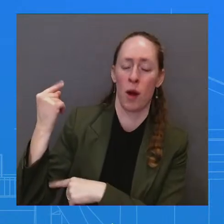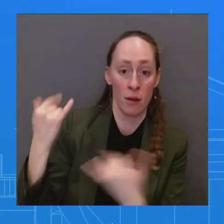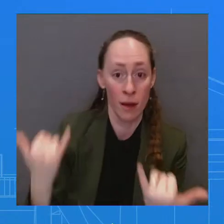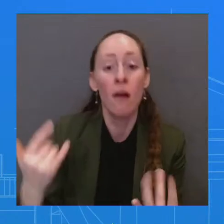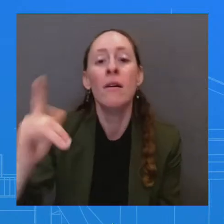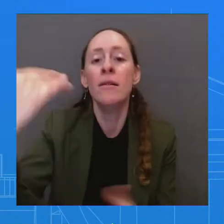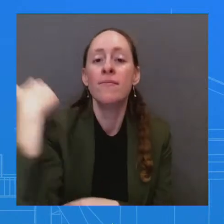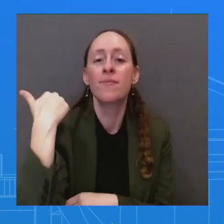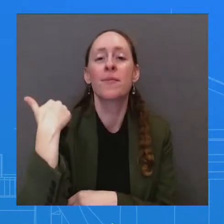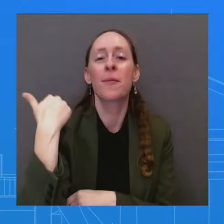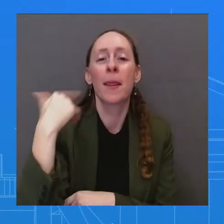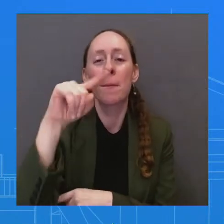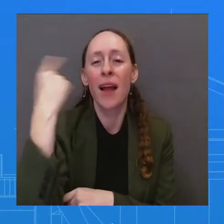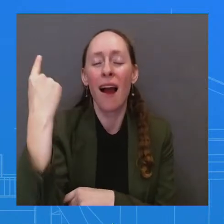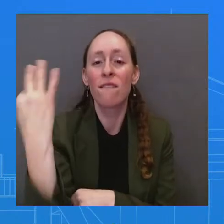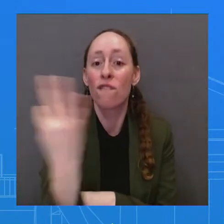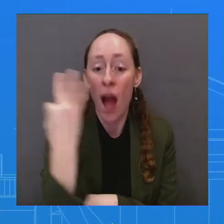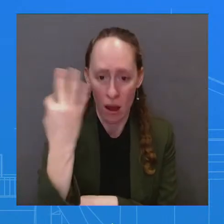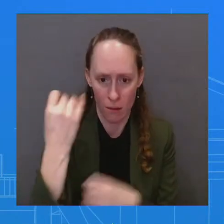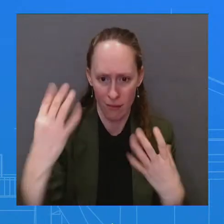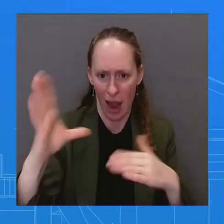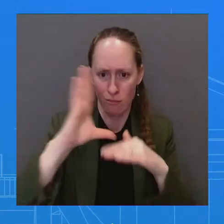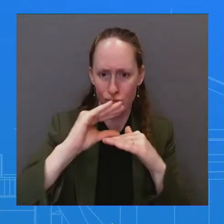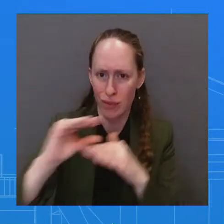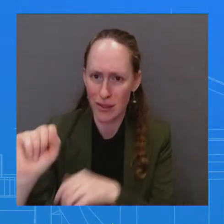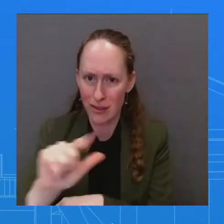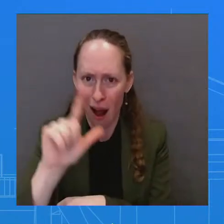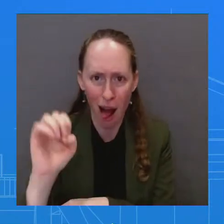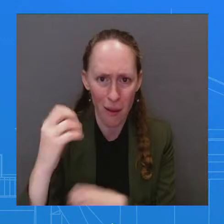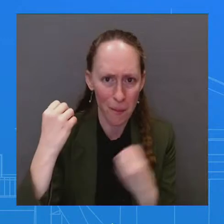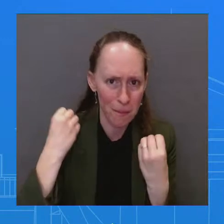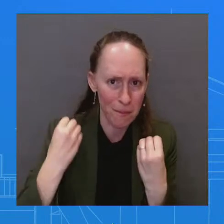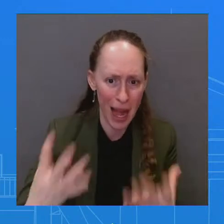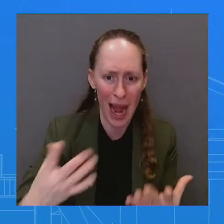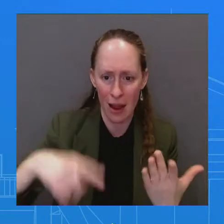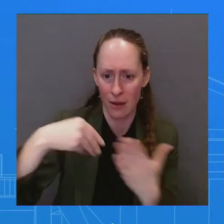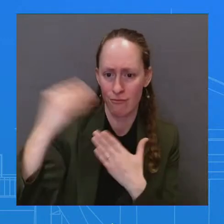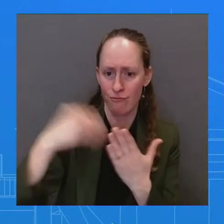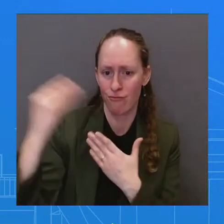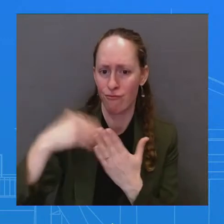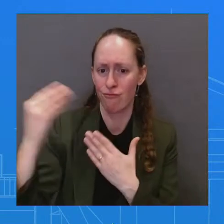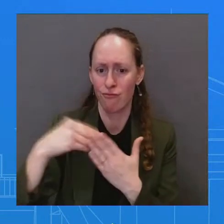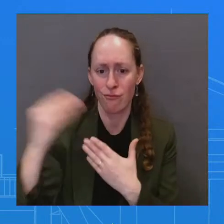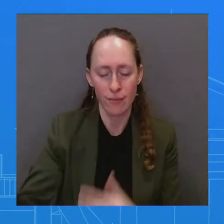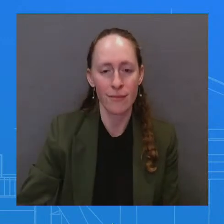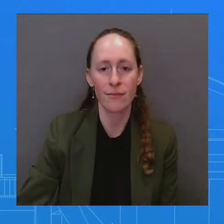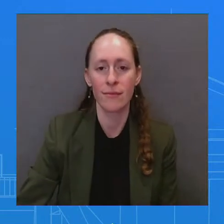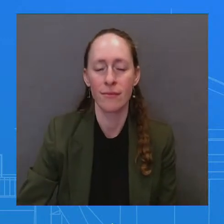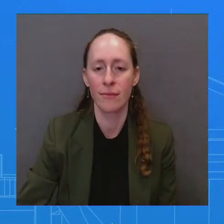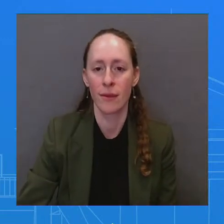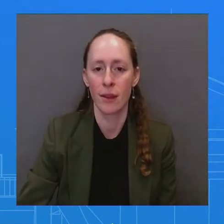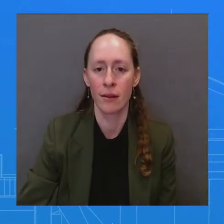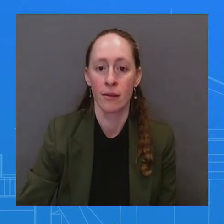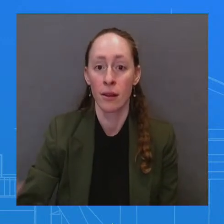30 new actions to threaten -- to strengthen supply chains and make sure families get the products they need when they need them.